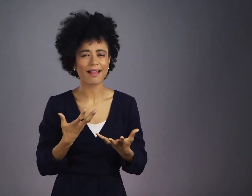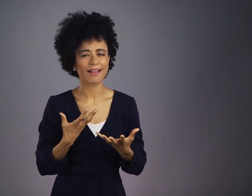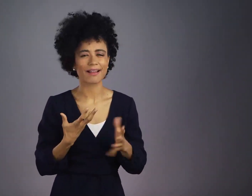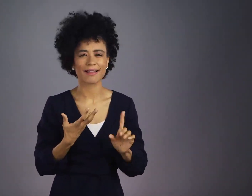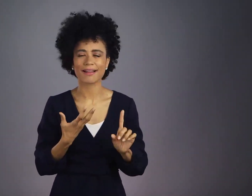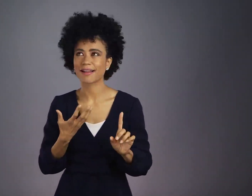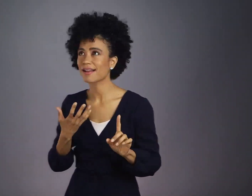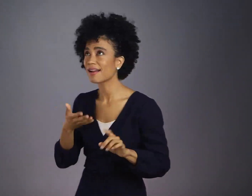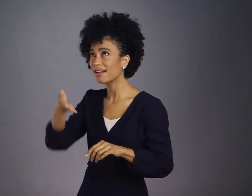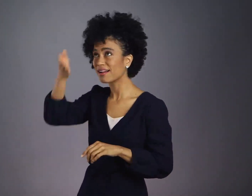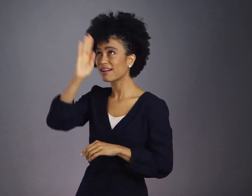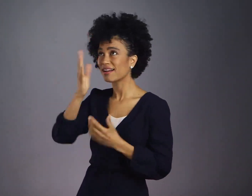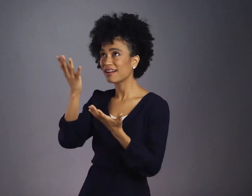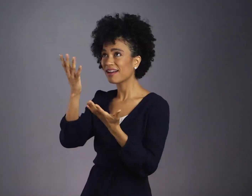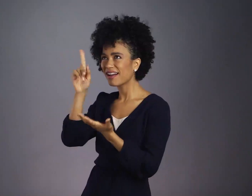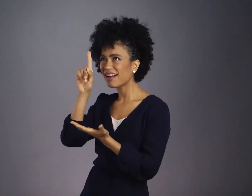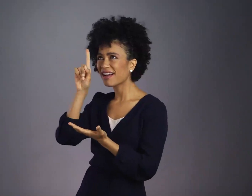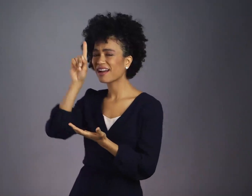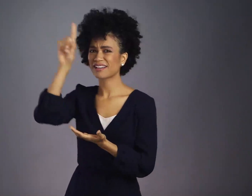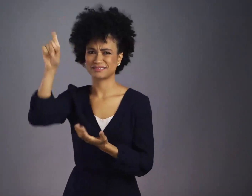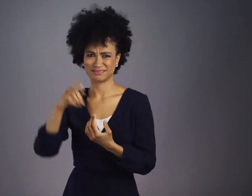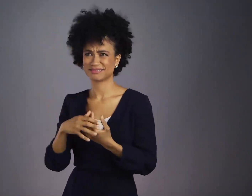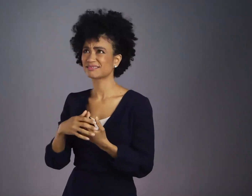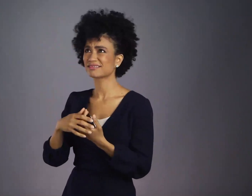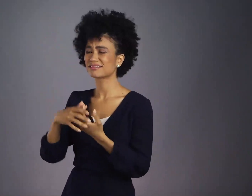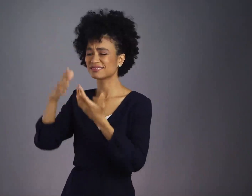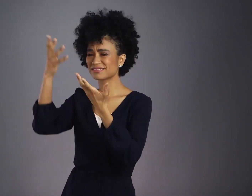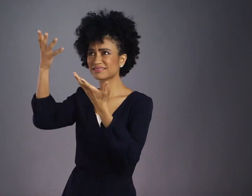no matter what the personal consequences may be.